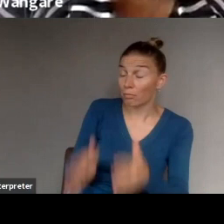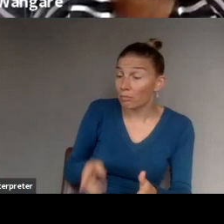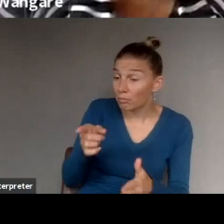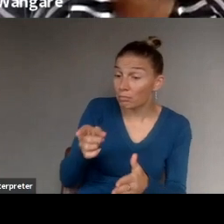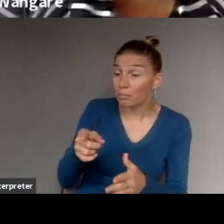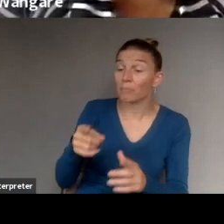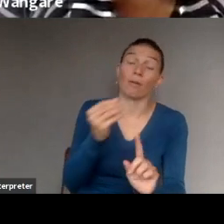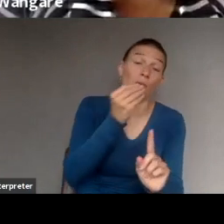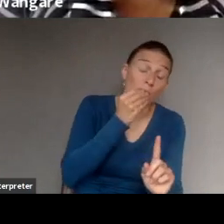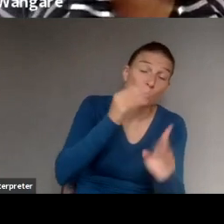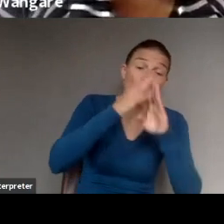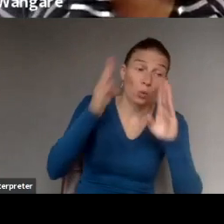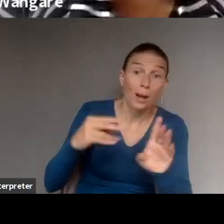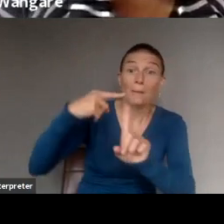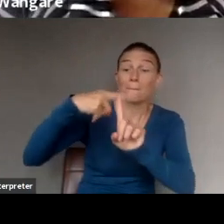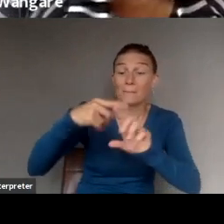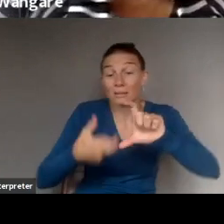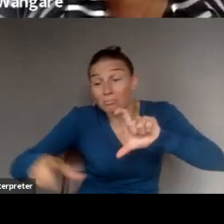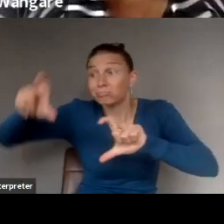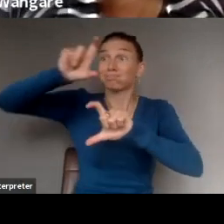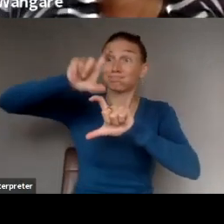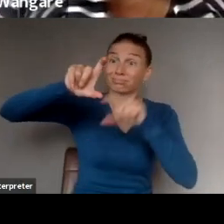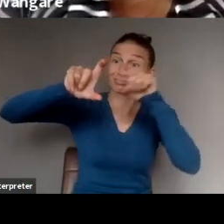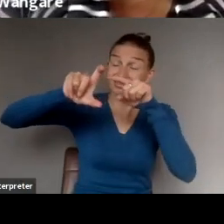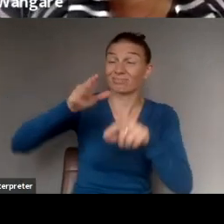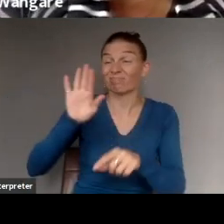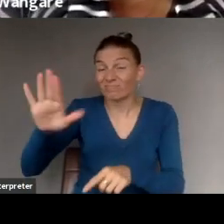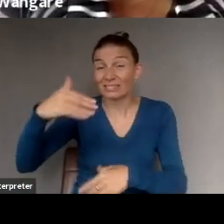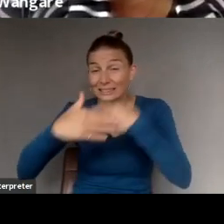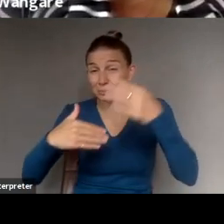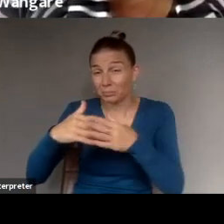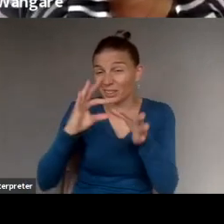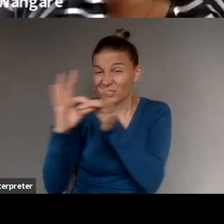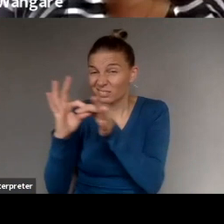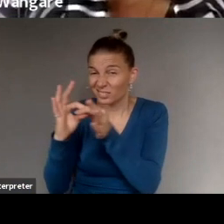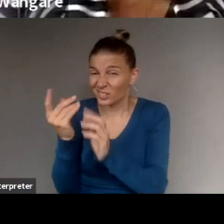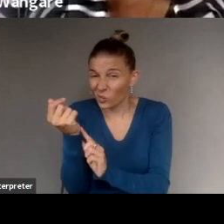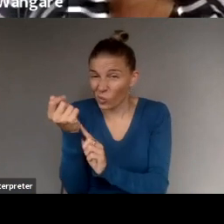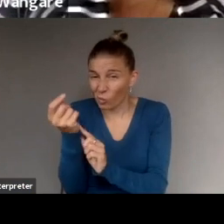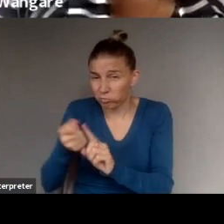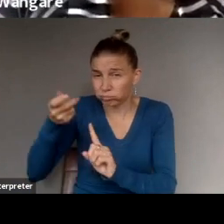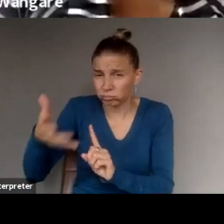it puts more and more persons with disabilities and their households that are in very, very trick situation again.